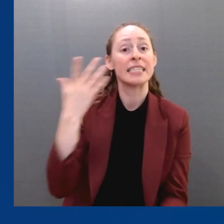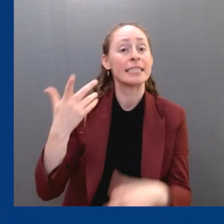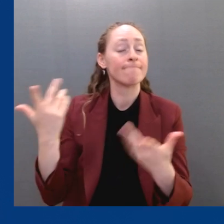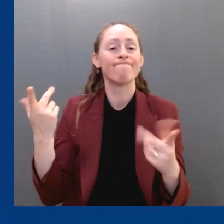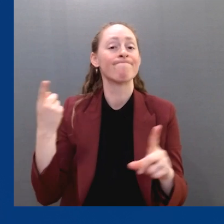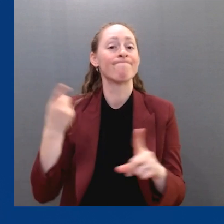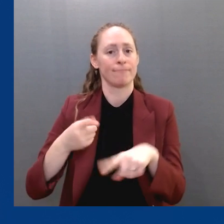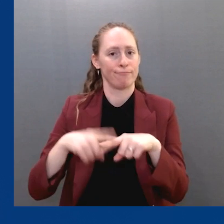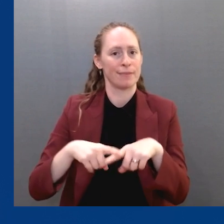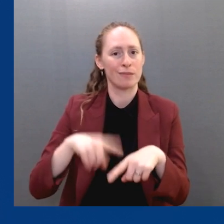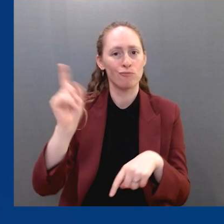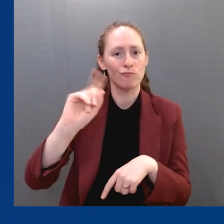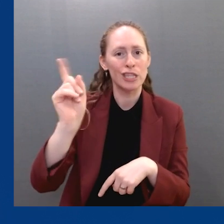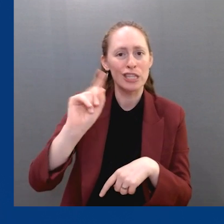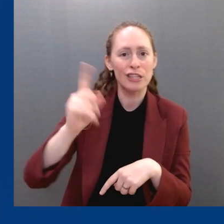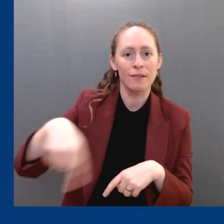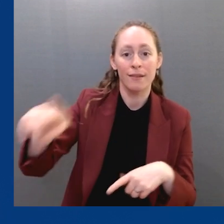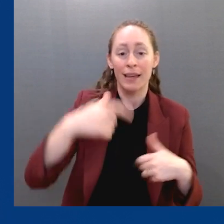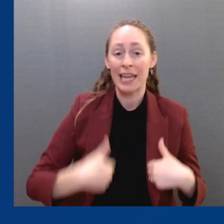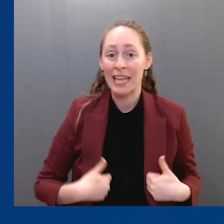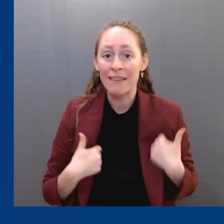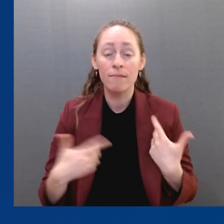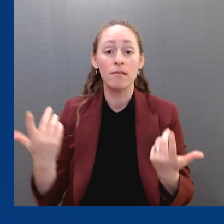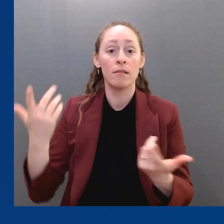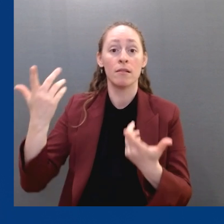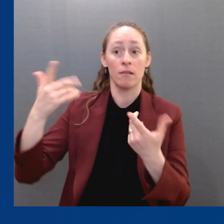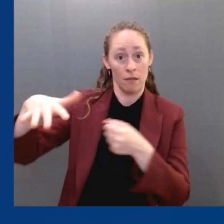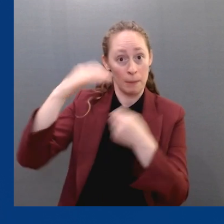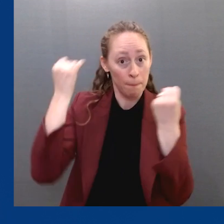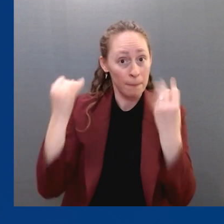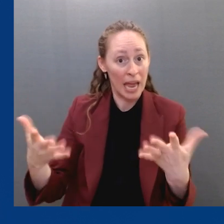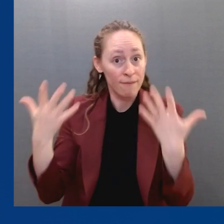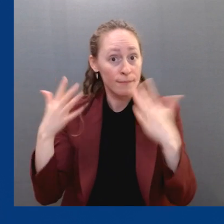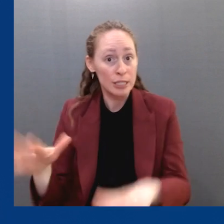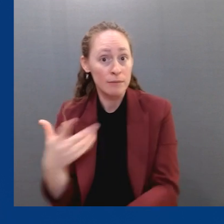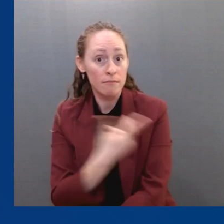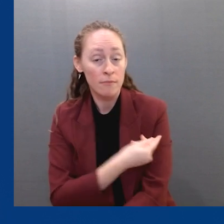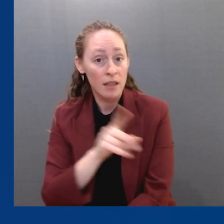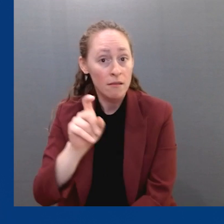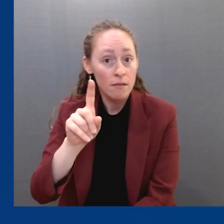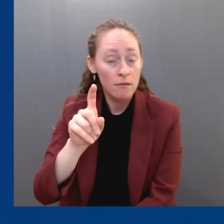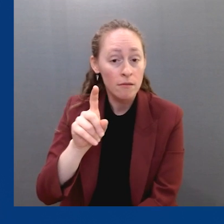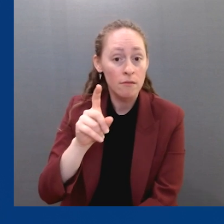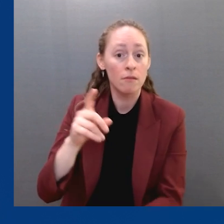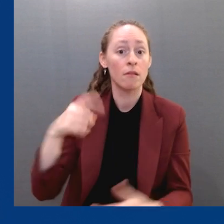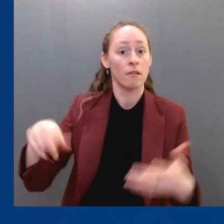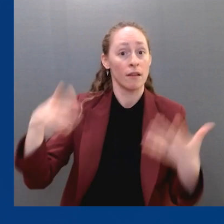the amount of prior infection a community experienced, and the level of public health mitigation measures that are in place.